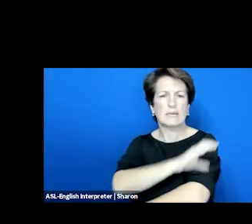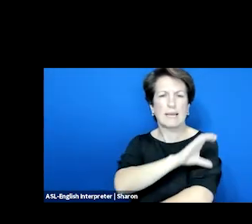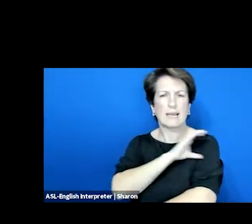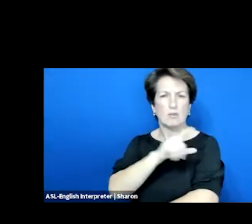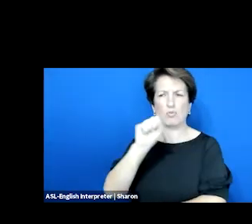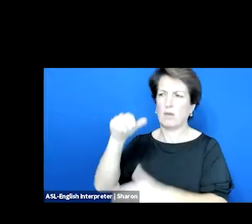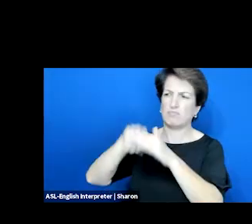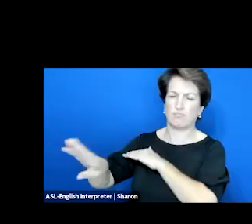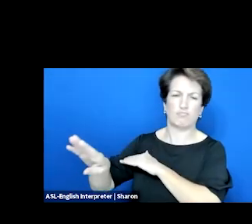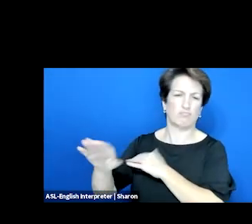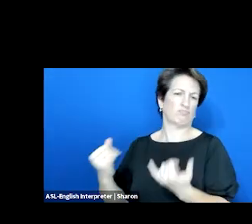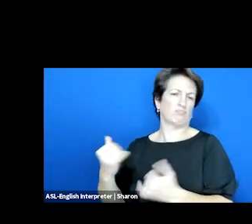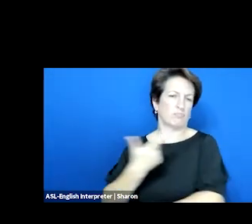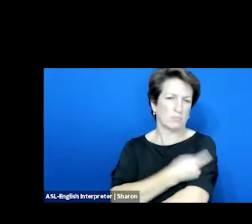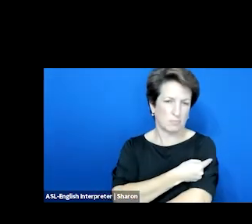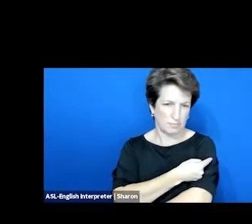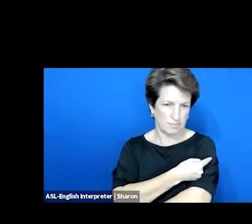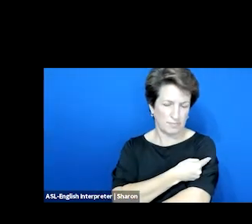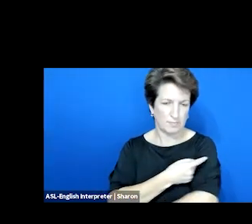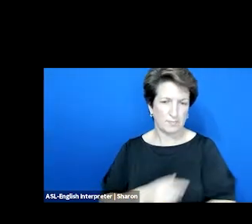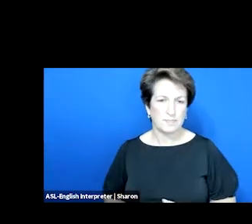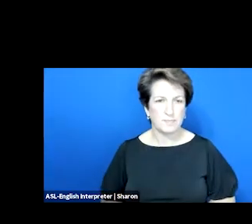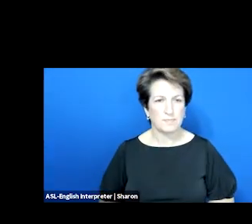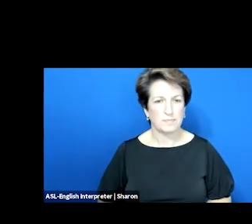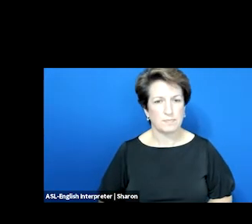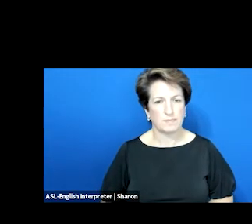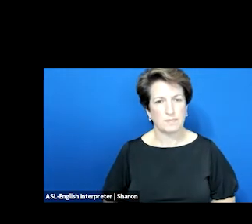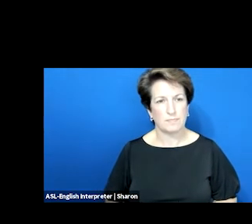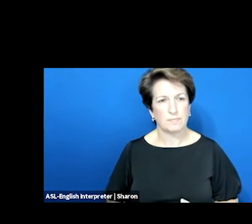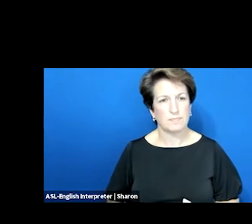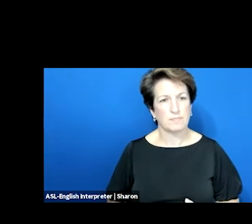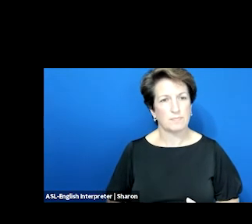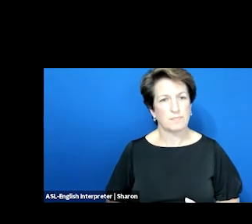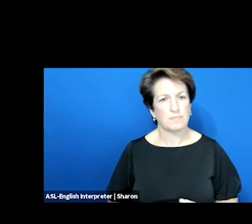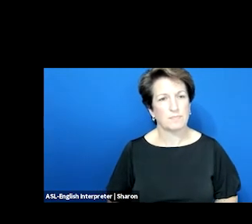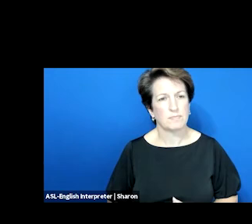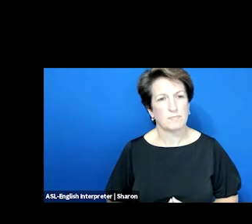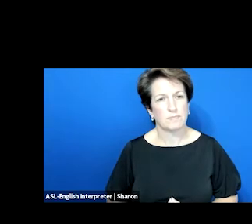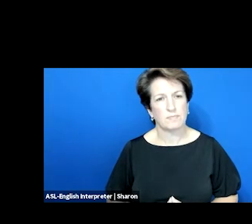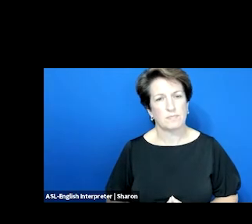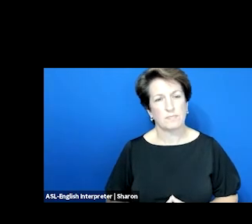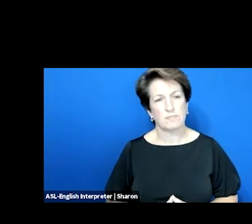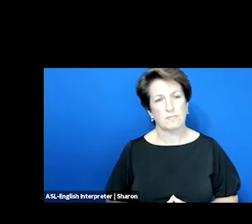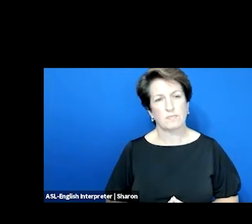being